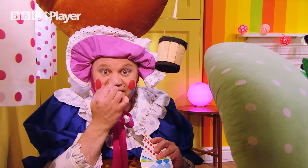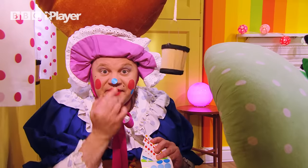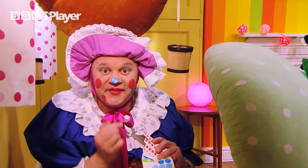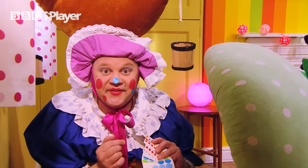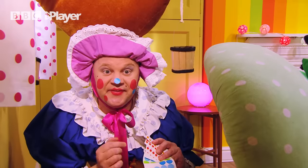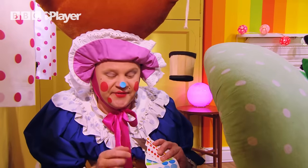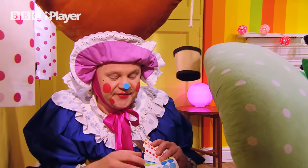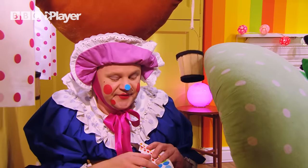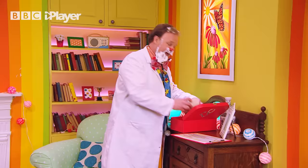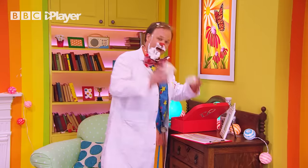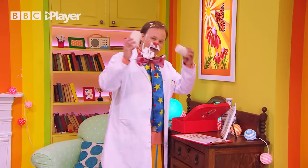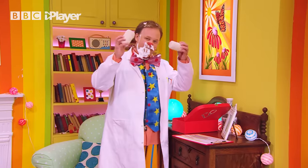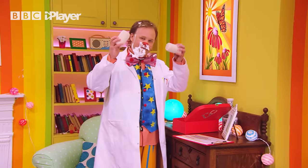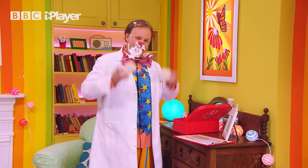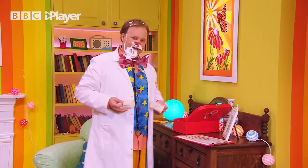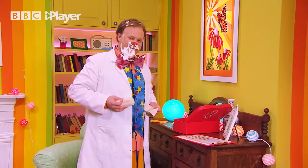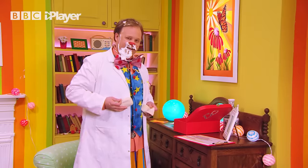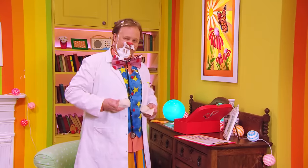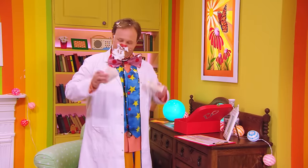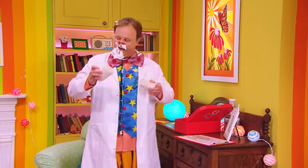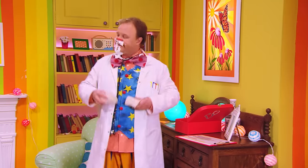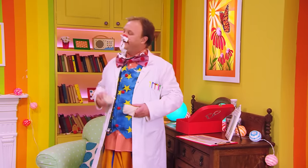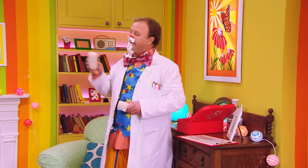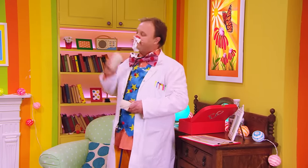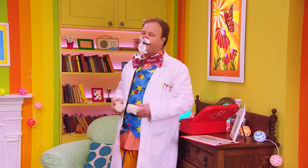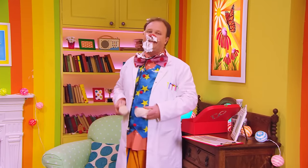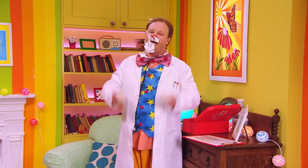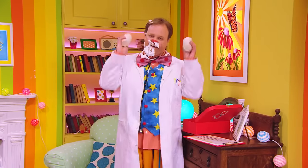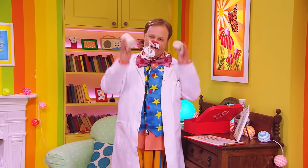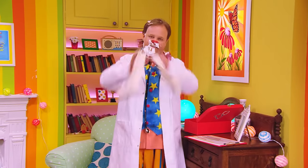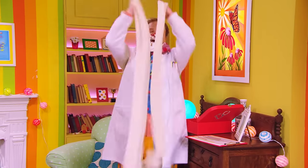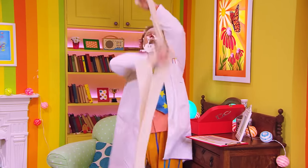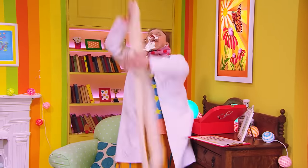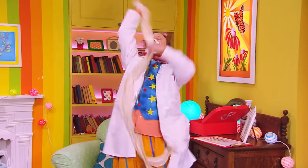oh look here i have some bandages right lord monkey don't worry